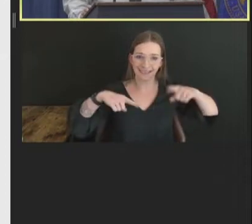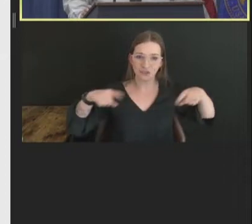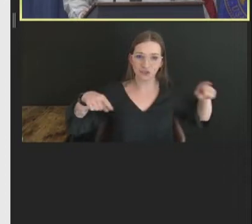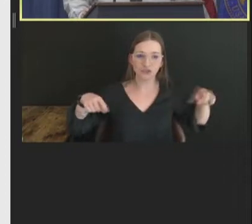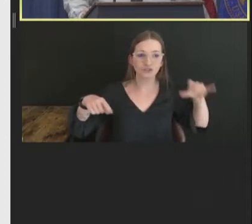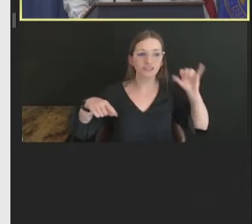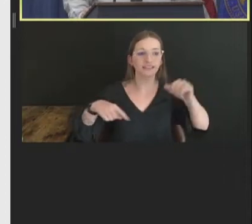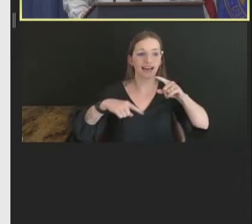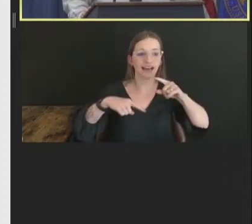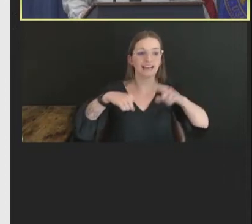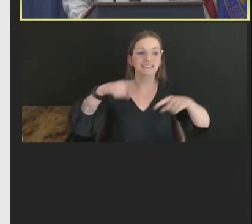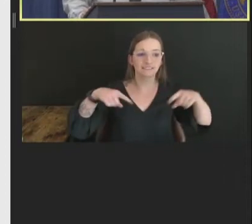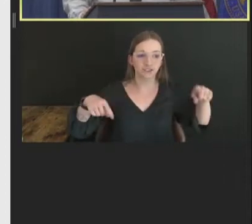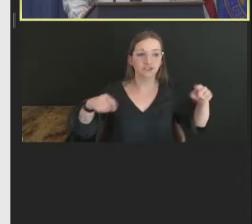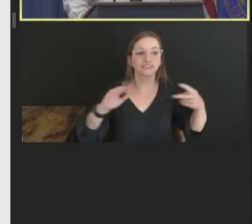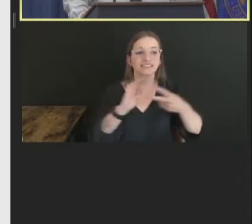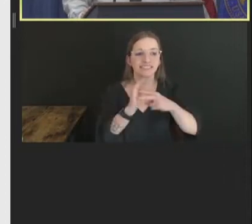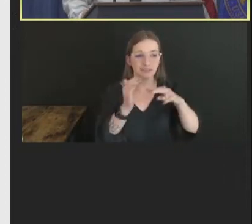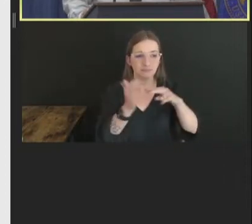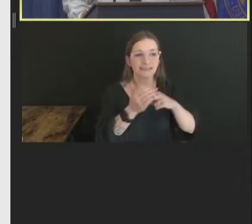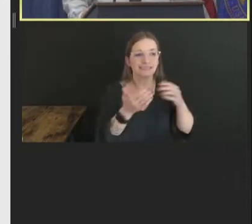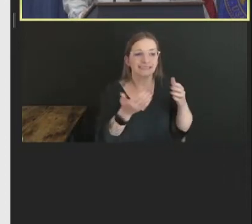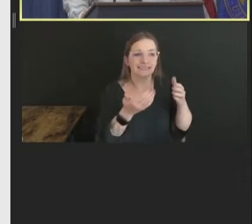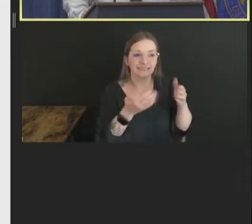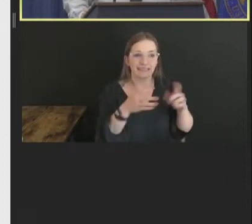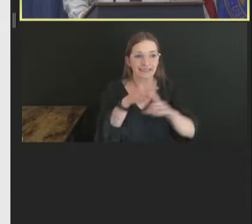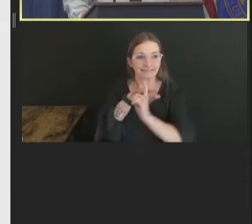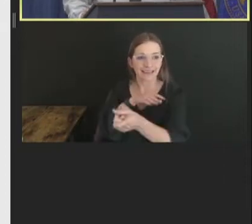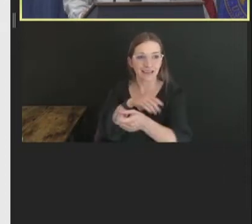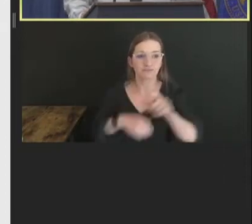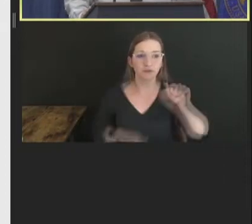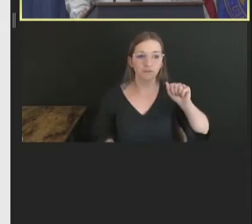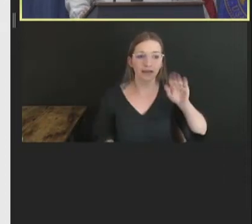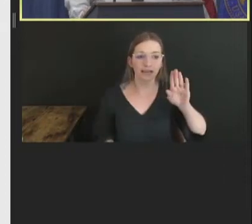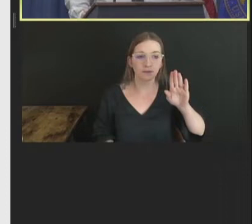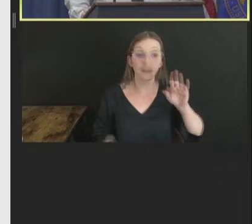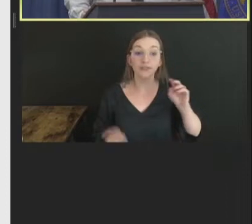from antibodies. Those are -- include those neutralizing antibodies, but also non-neutralizing